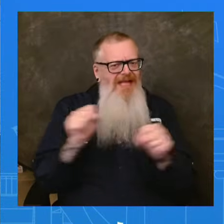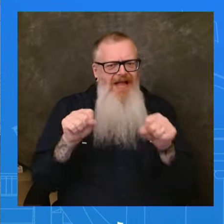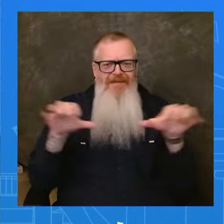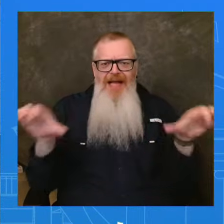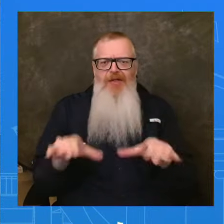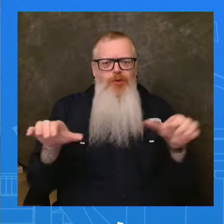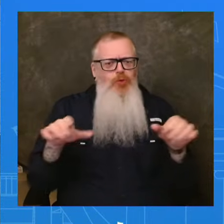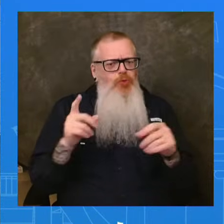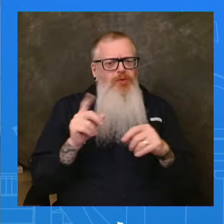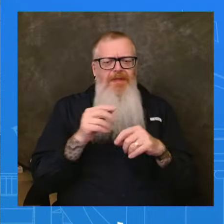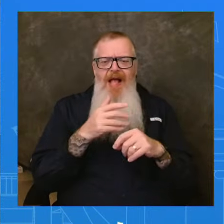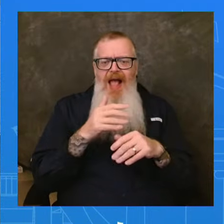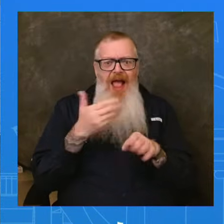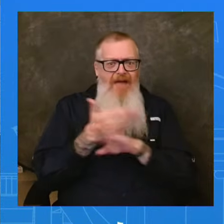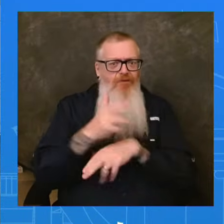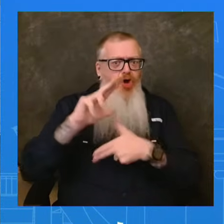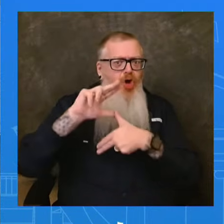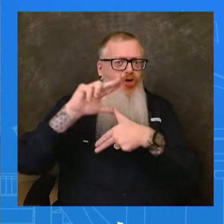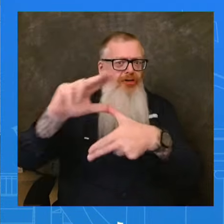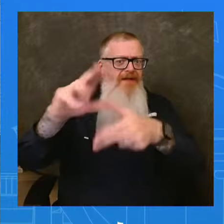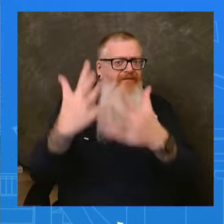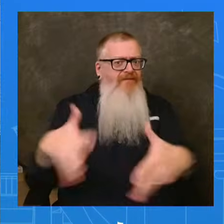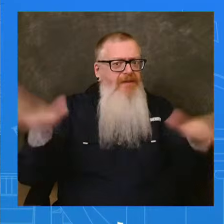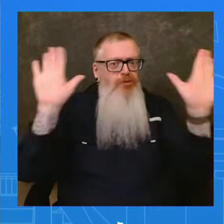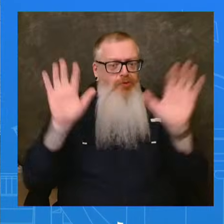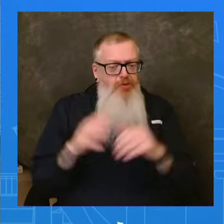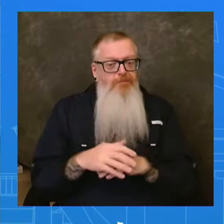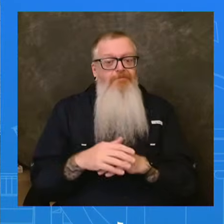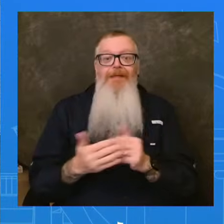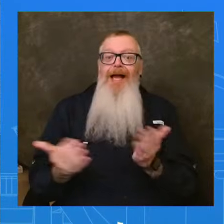and liters of water into Florida to support those immediate needs.